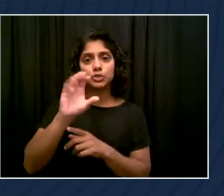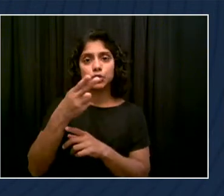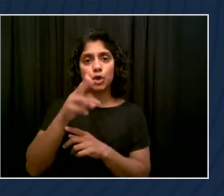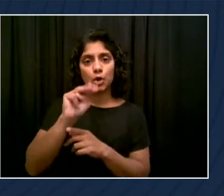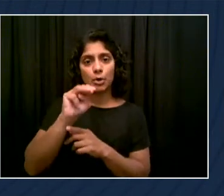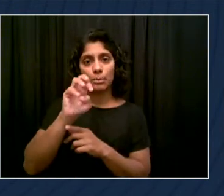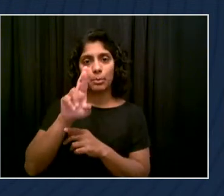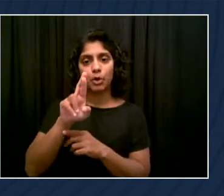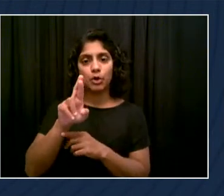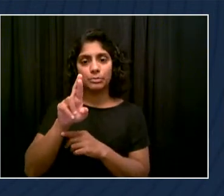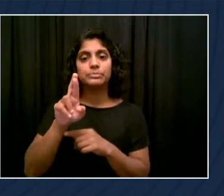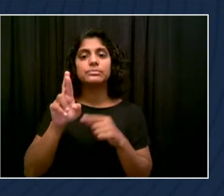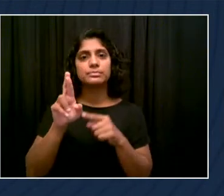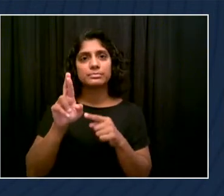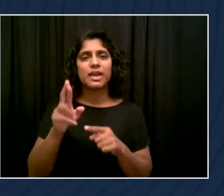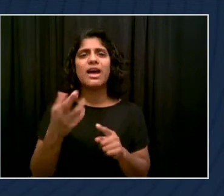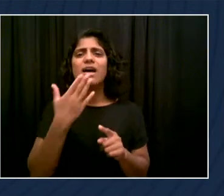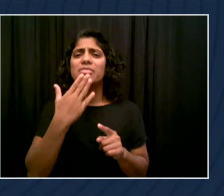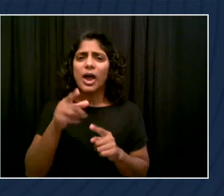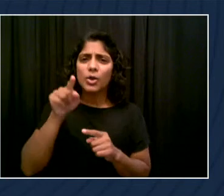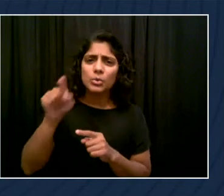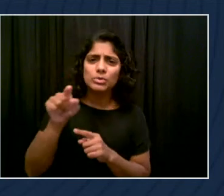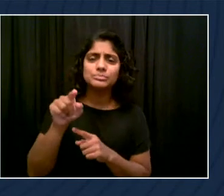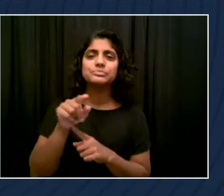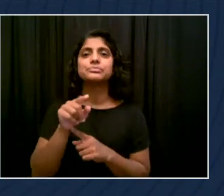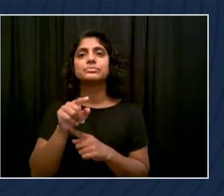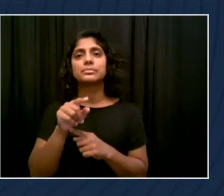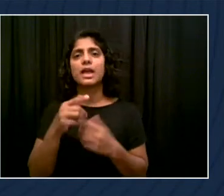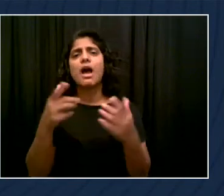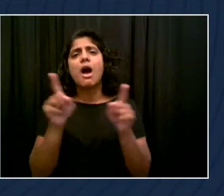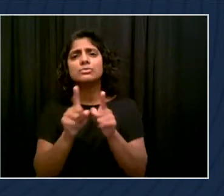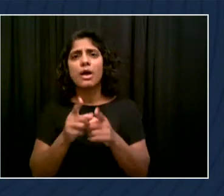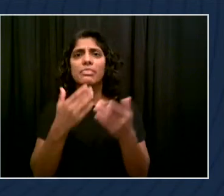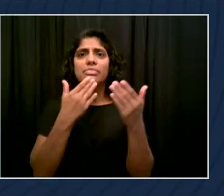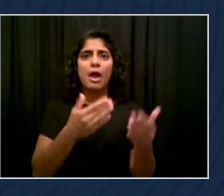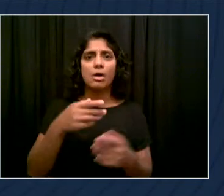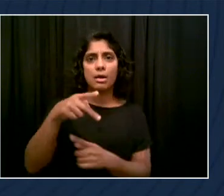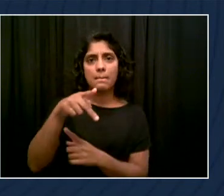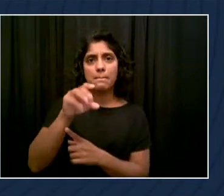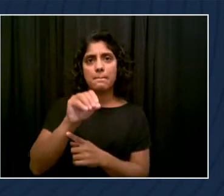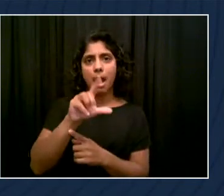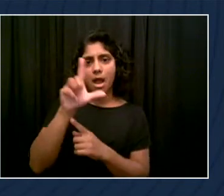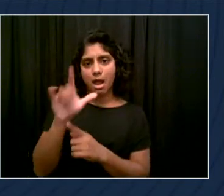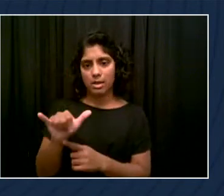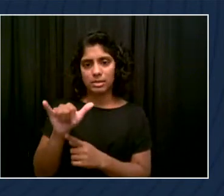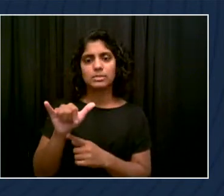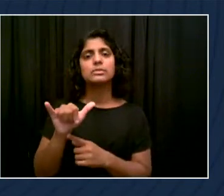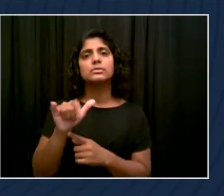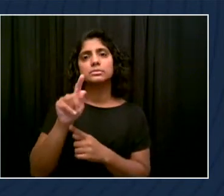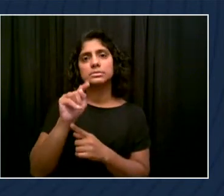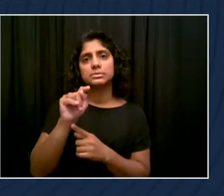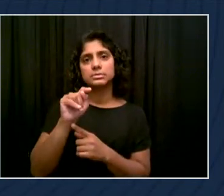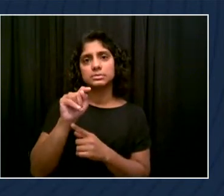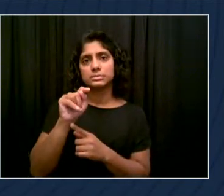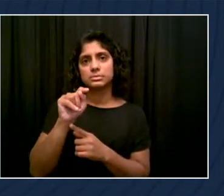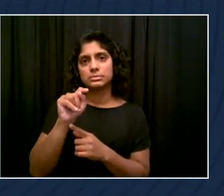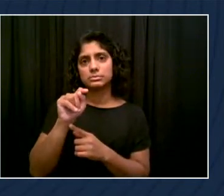MOVE THE BIDEN ADMINISTRATION TO MOVE FORWARD WITH IT AS QUICKLY AS POSSIBLE. BUALT L HET FUNDING THEY ARE PROVIDING TO THE MTA, HELP US